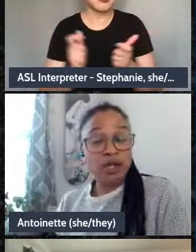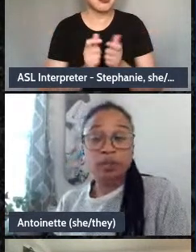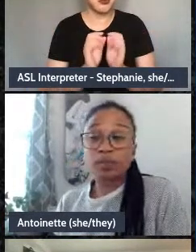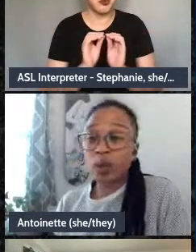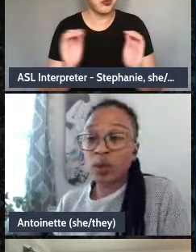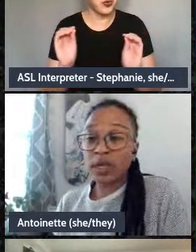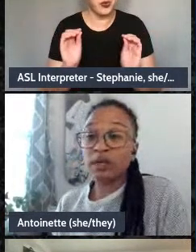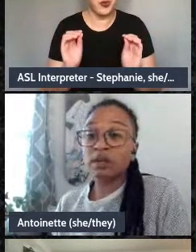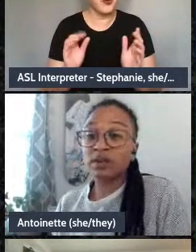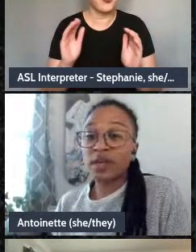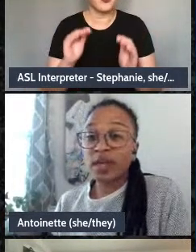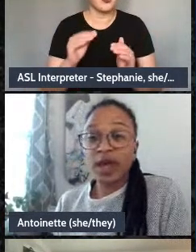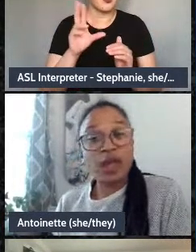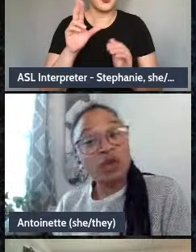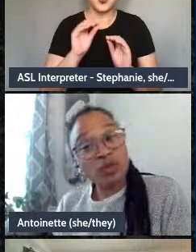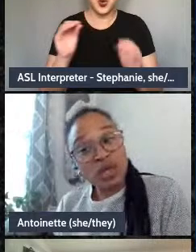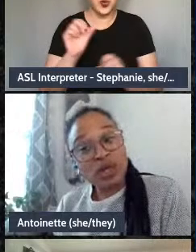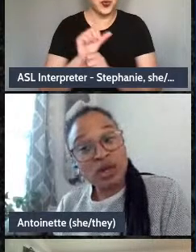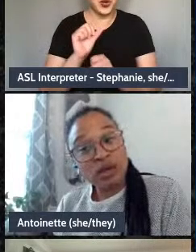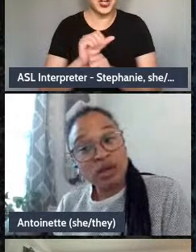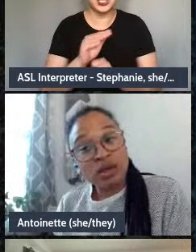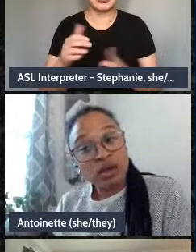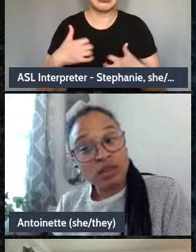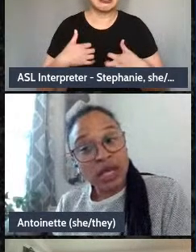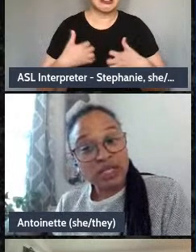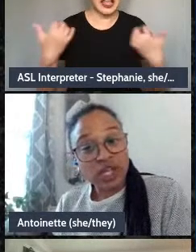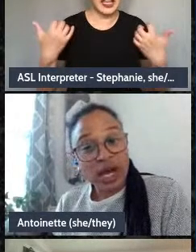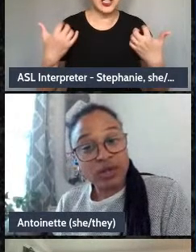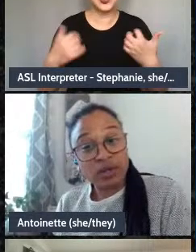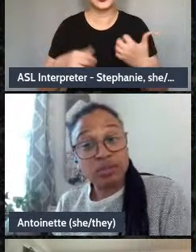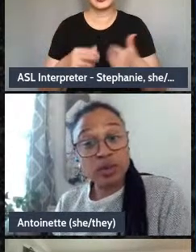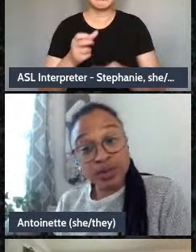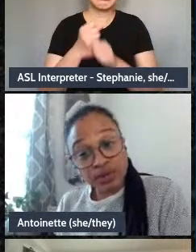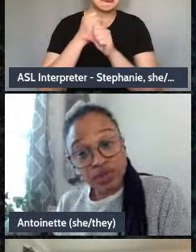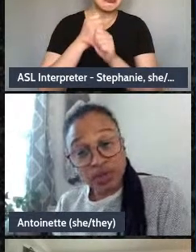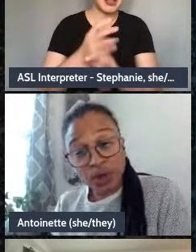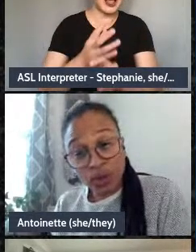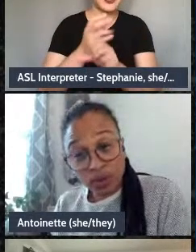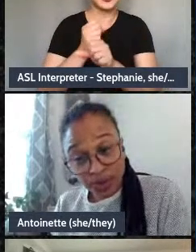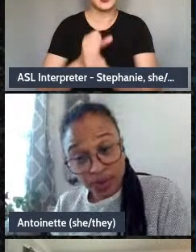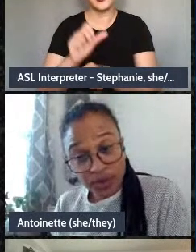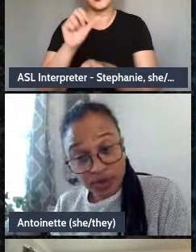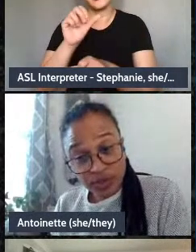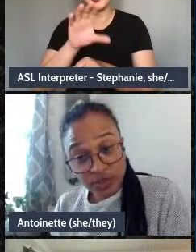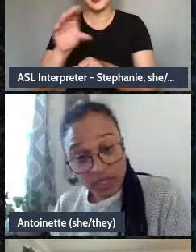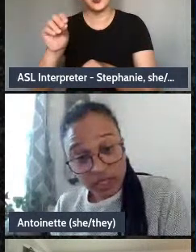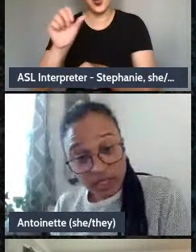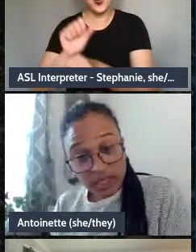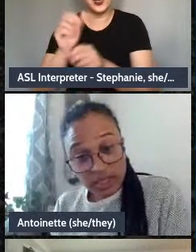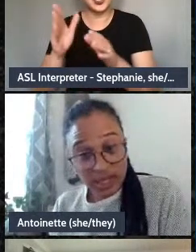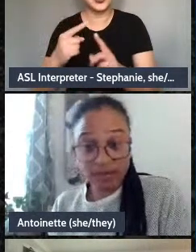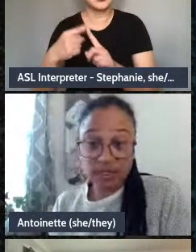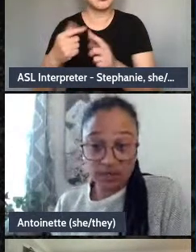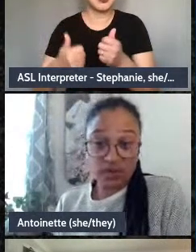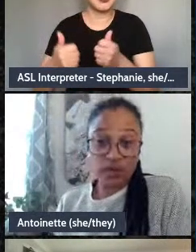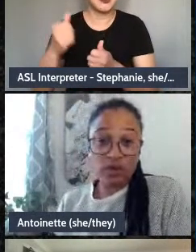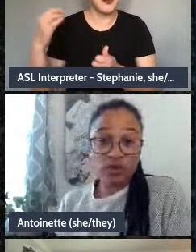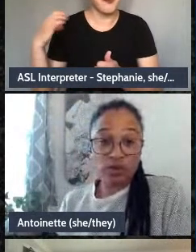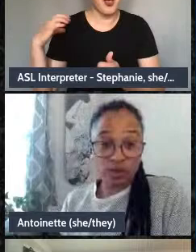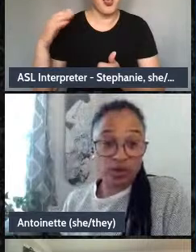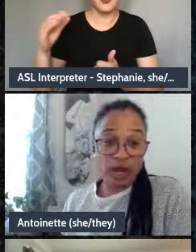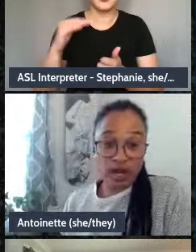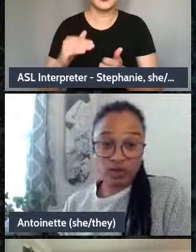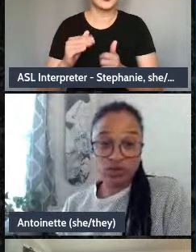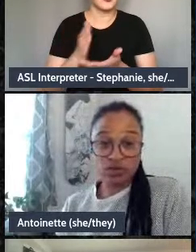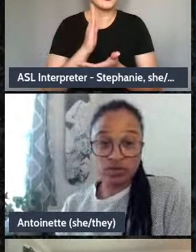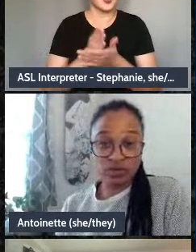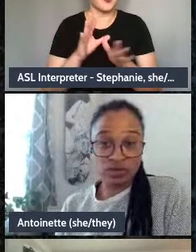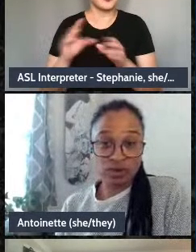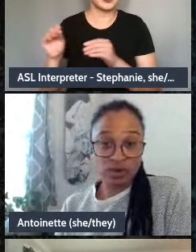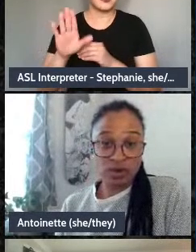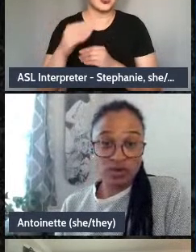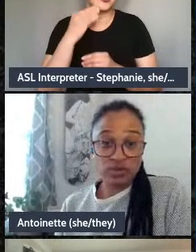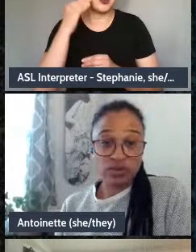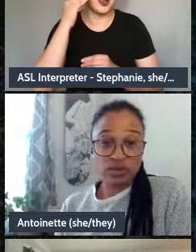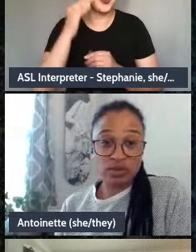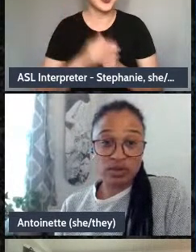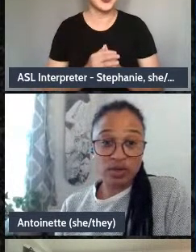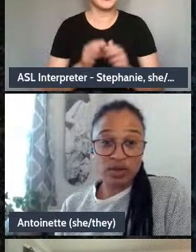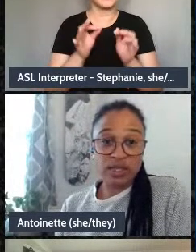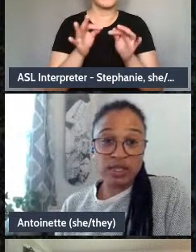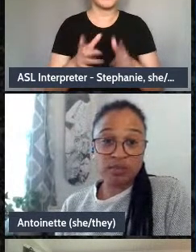unemployed, angry, lashed out at employers and co-workers, stopped leaving her house. So in this